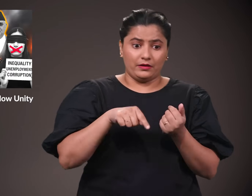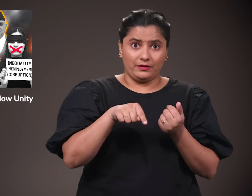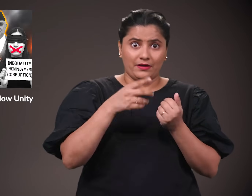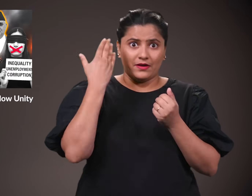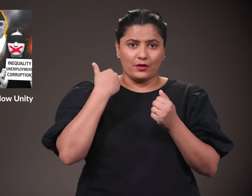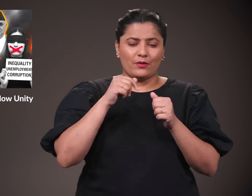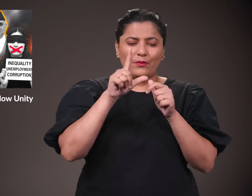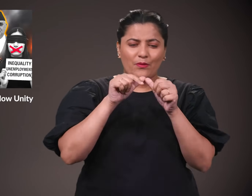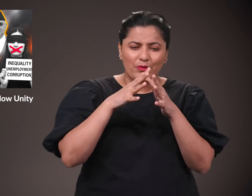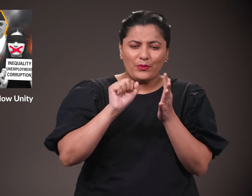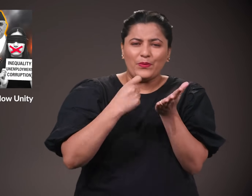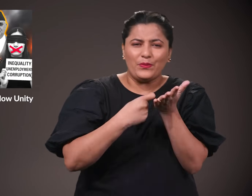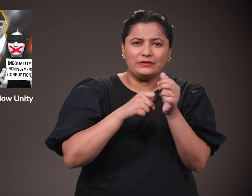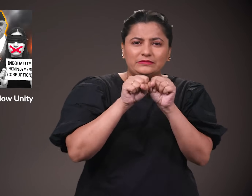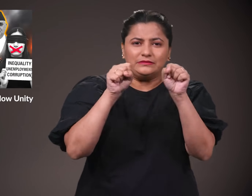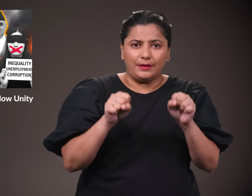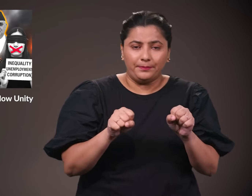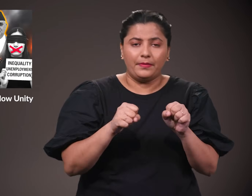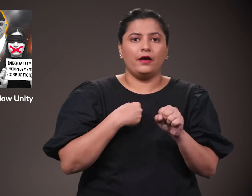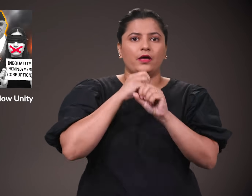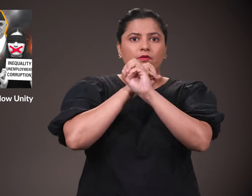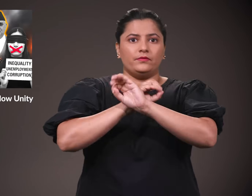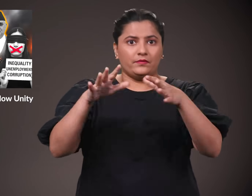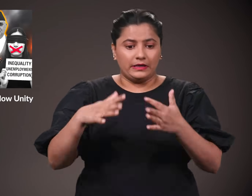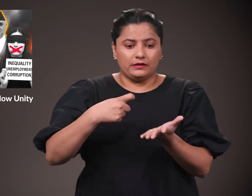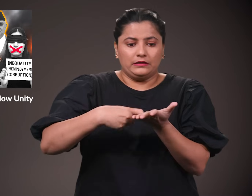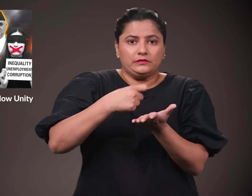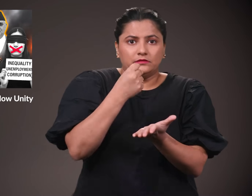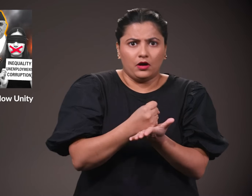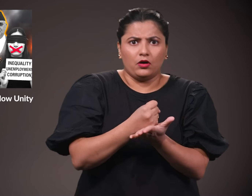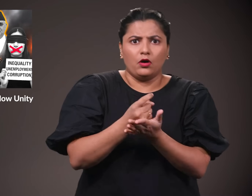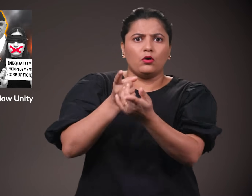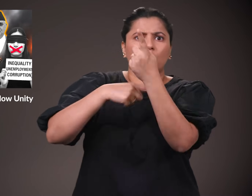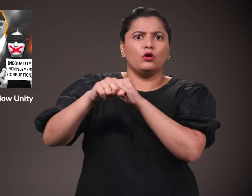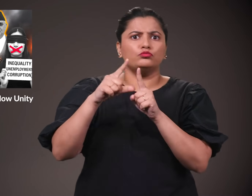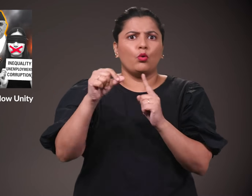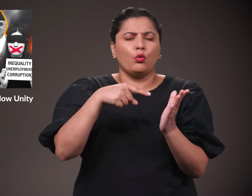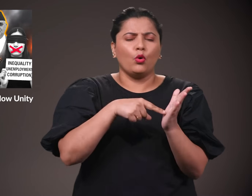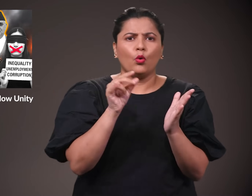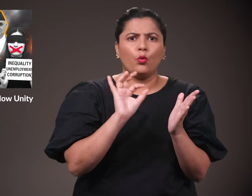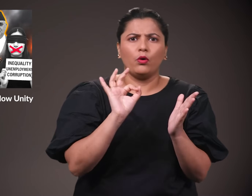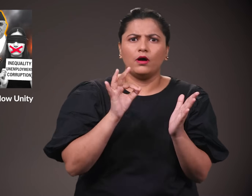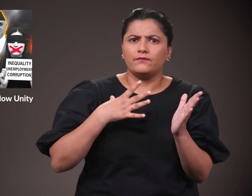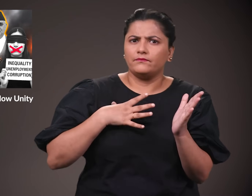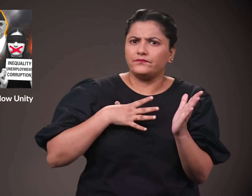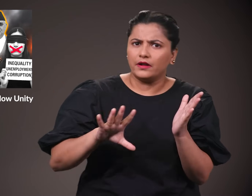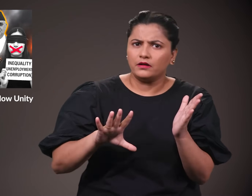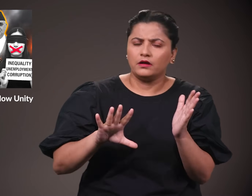The government had asked these companies to register, but they did not.